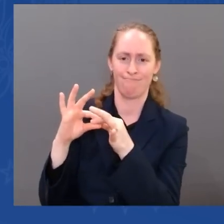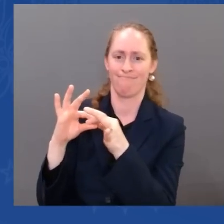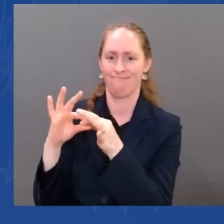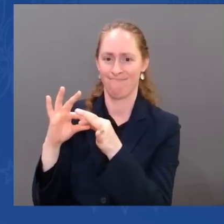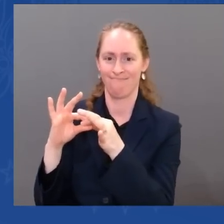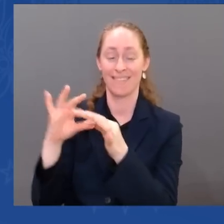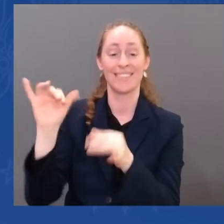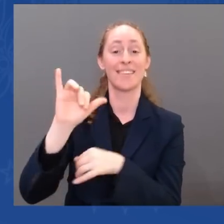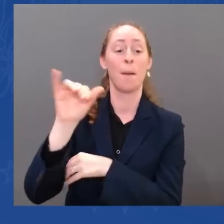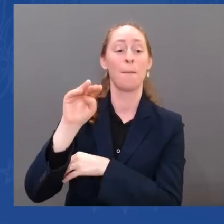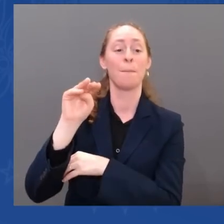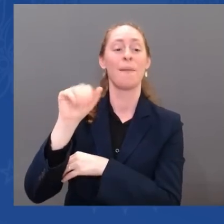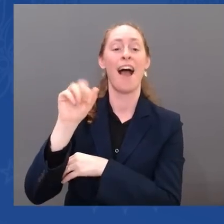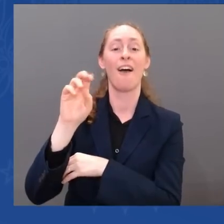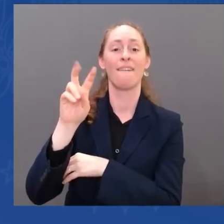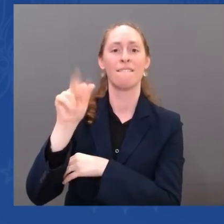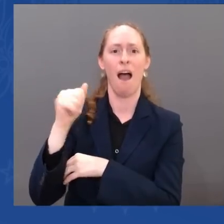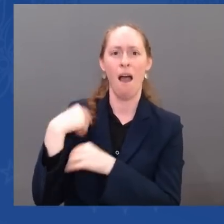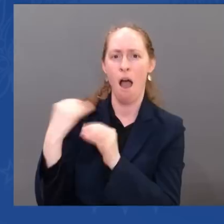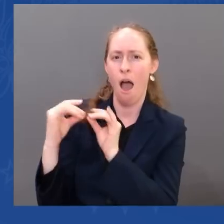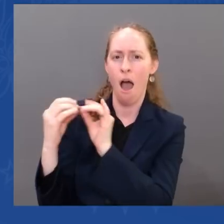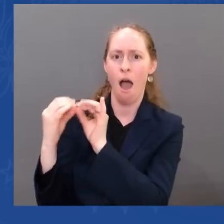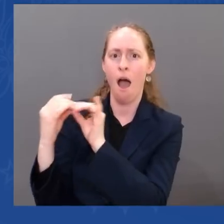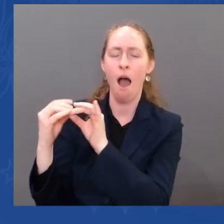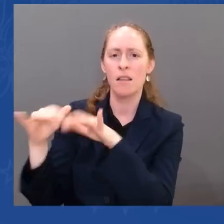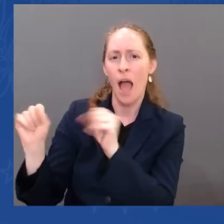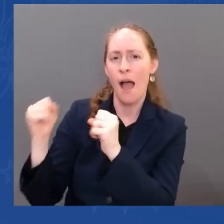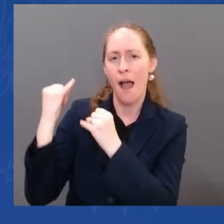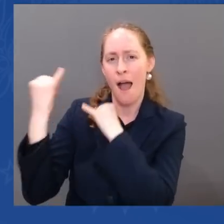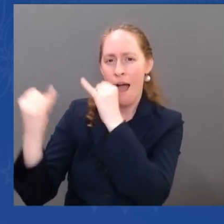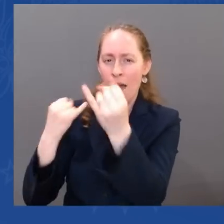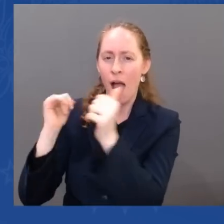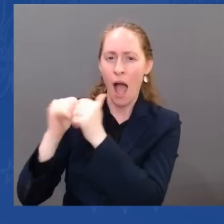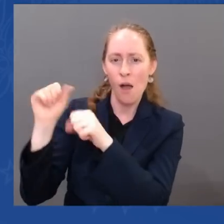And talking about, you know, personal relationships, I want to thank each and every one of you